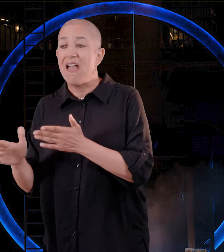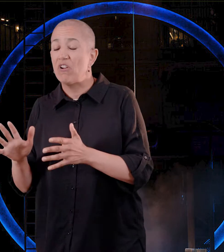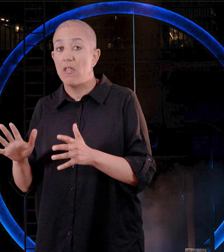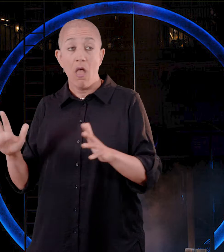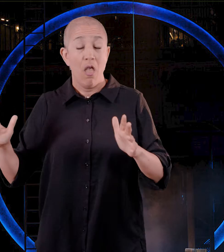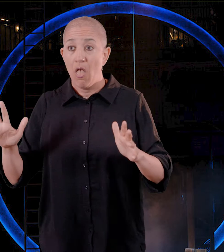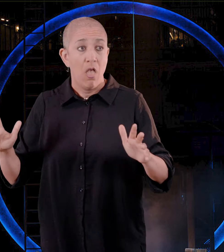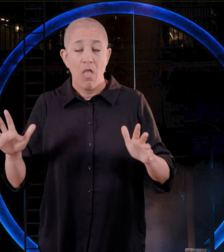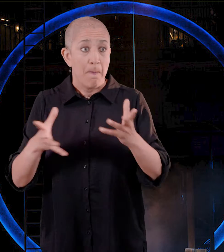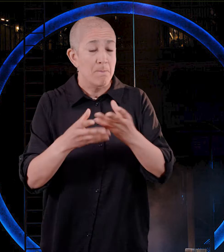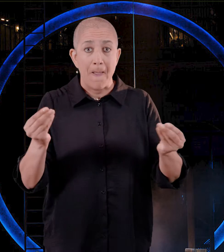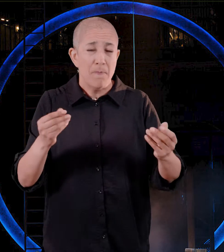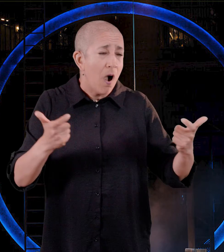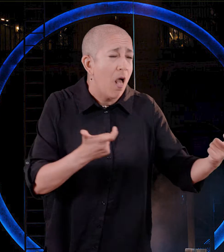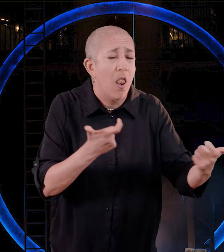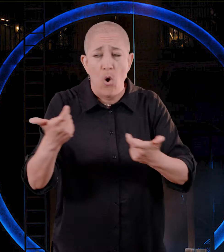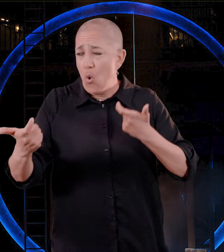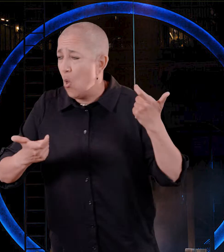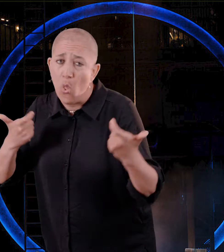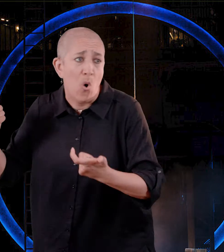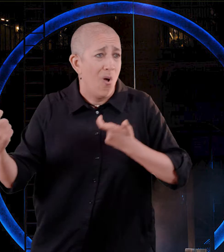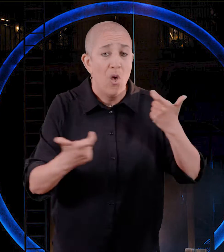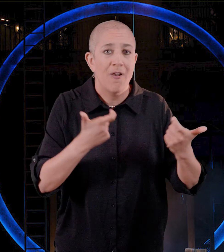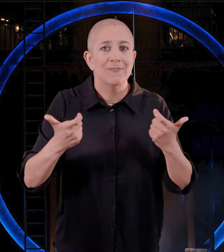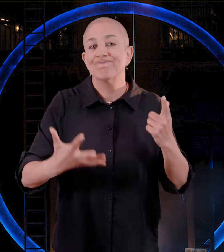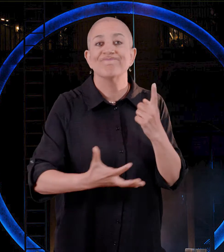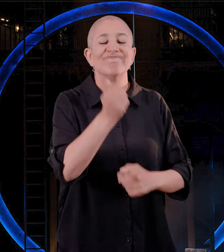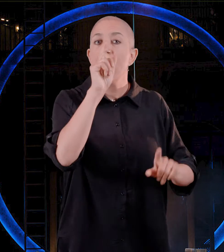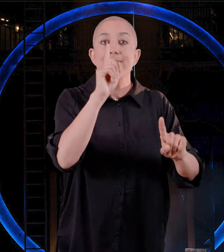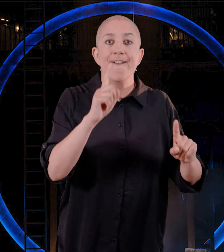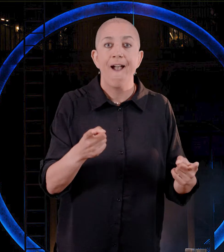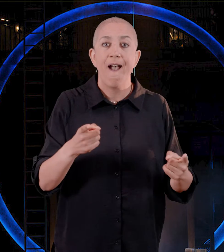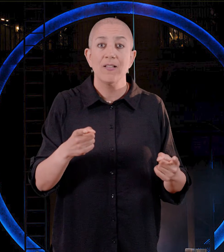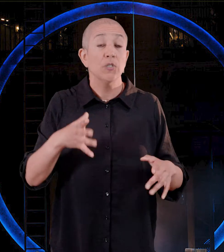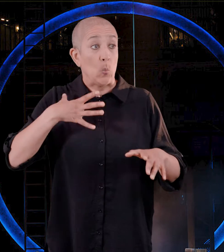Hari desperately searches for her, but he can’t find her.